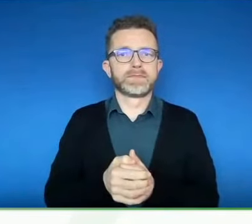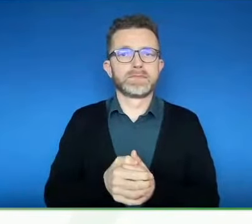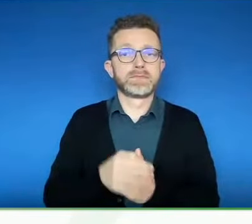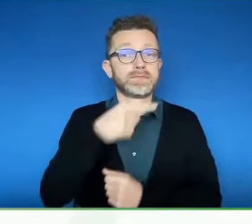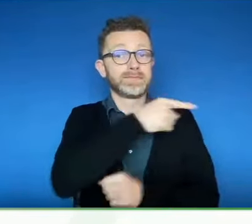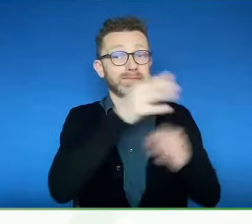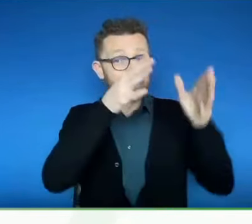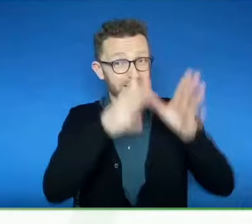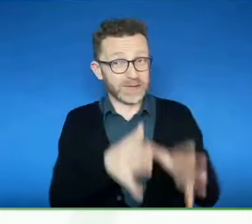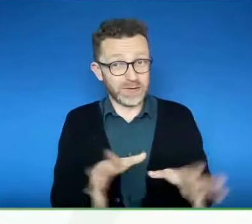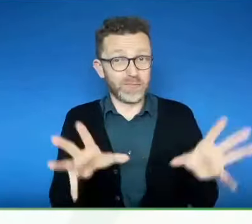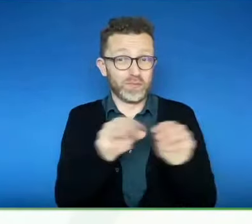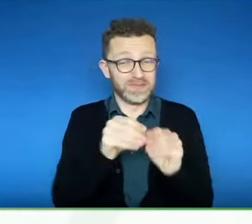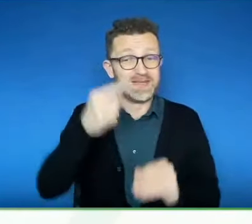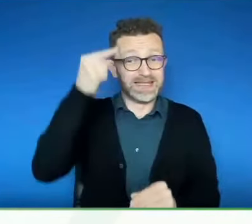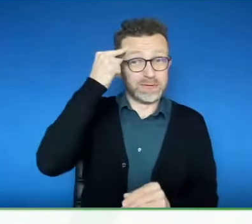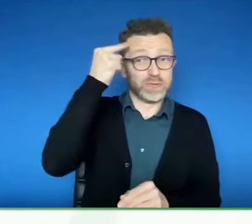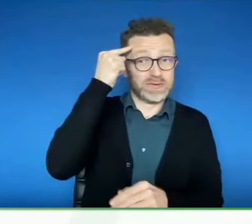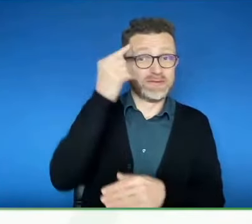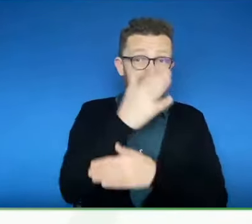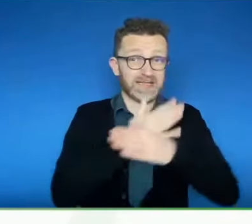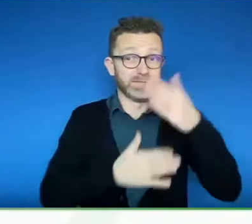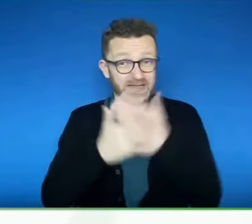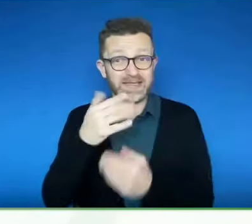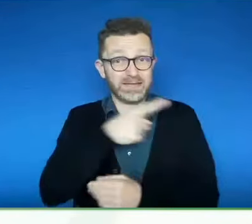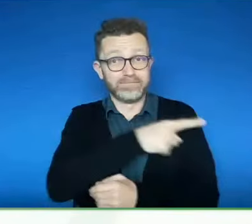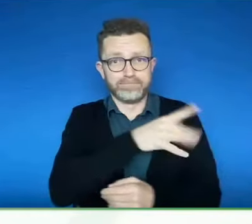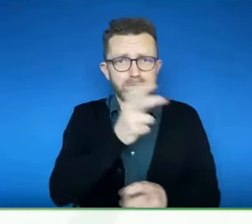Because she had difficulty in writing and speaking she would only